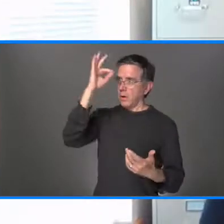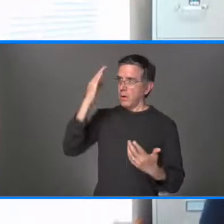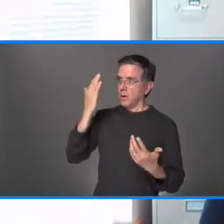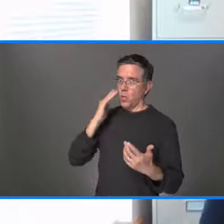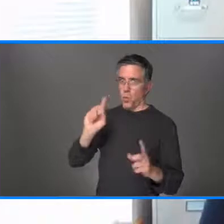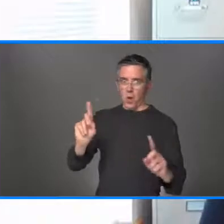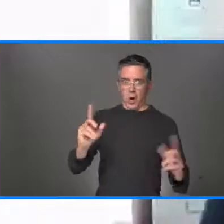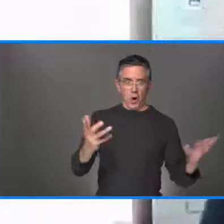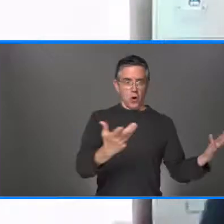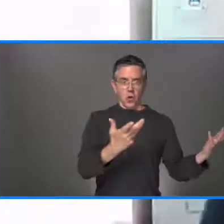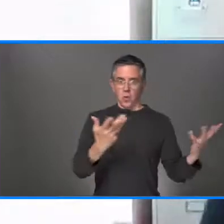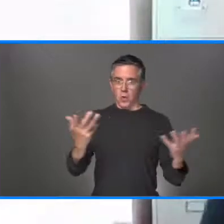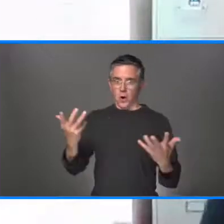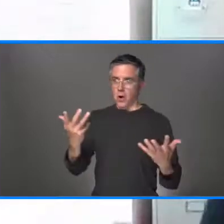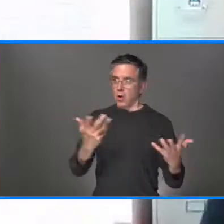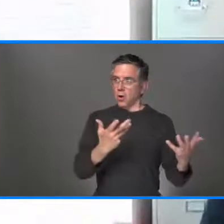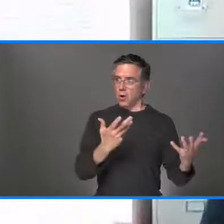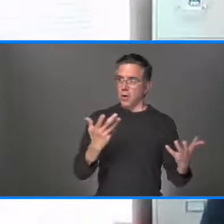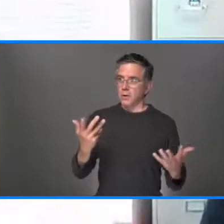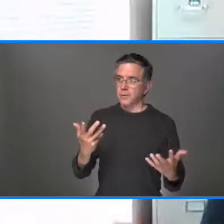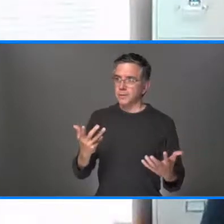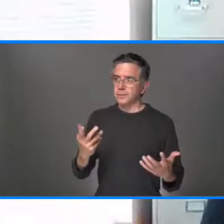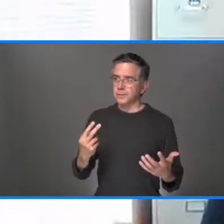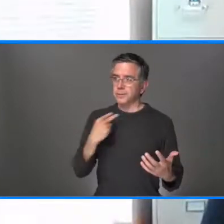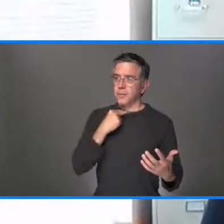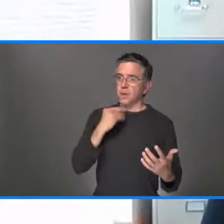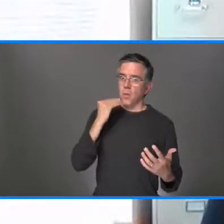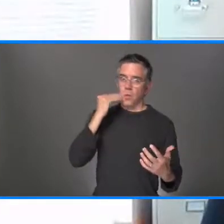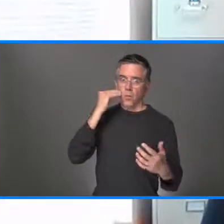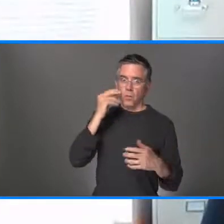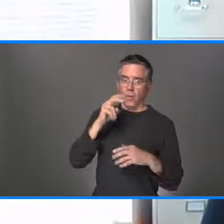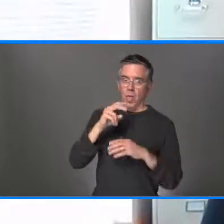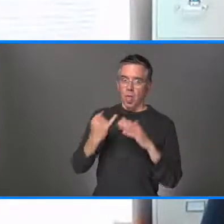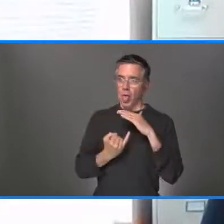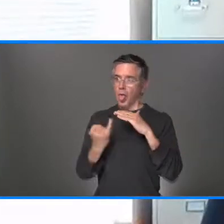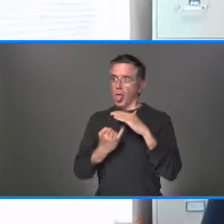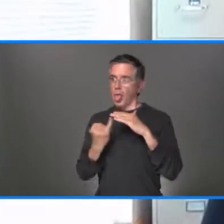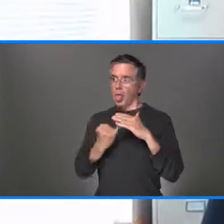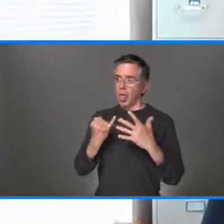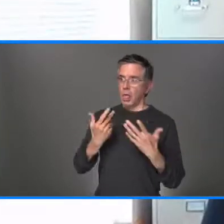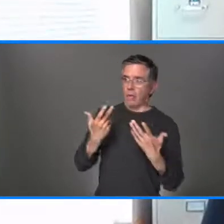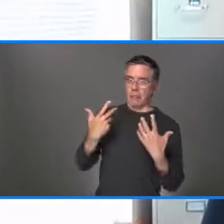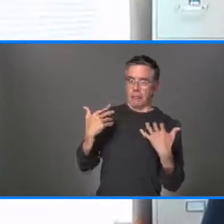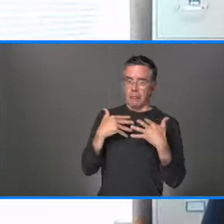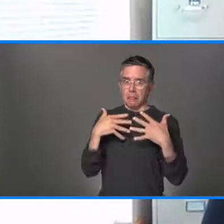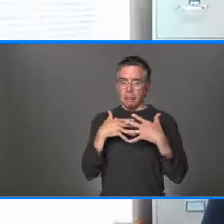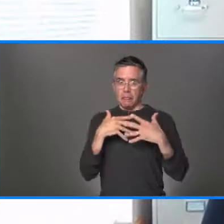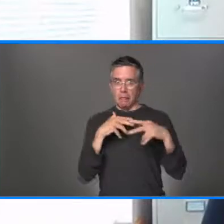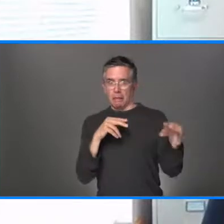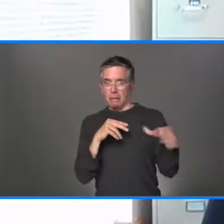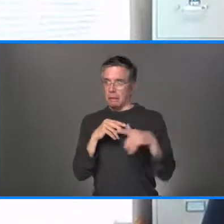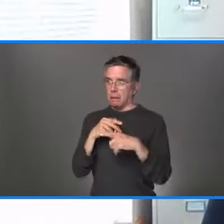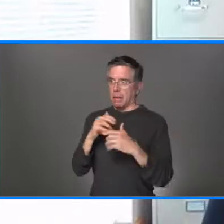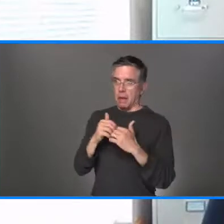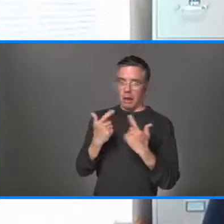knowing that you're in the highest risk population, not knowing how you're going to get to the appointment, you don't have access to technology